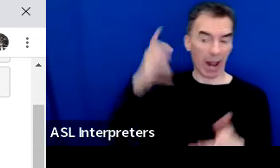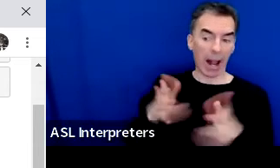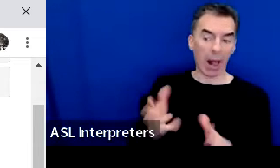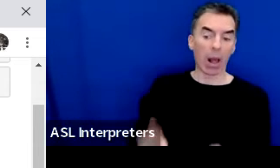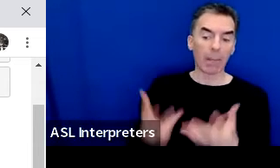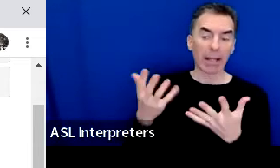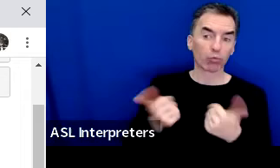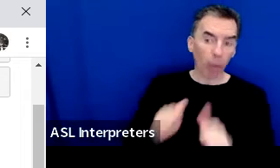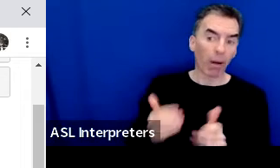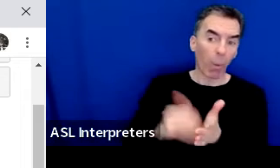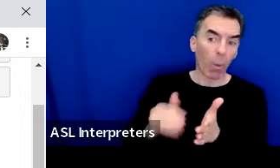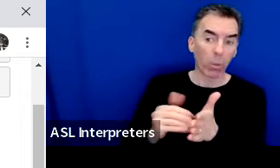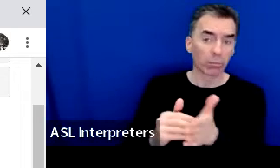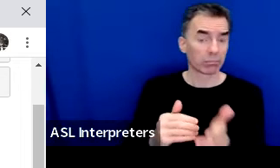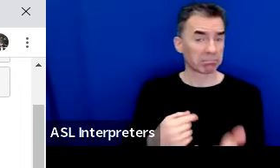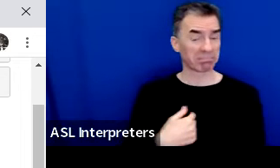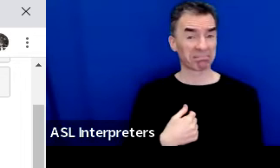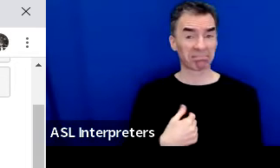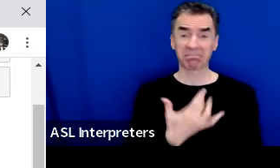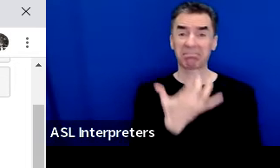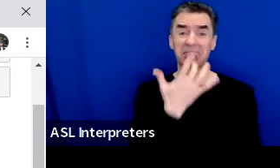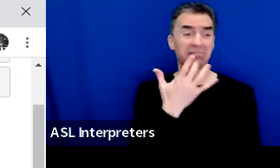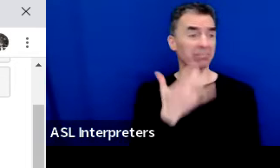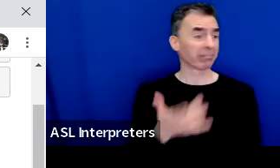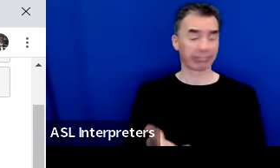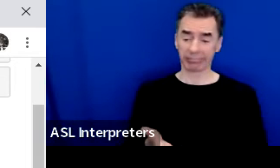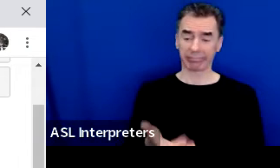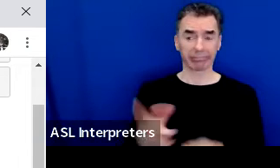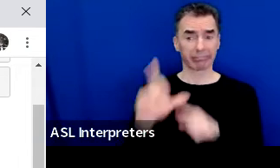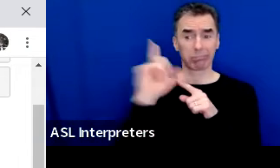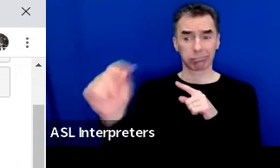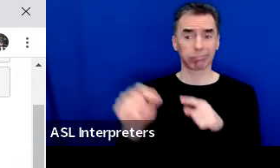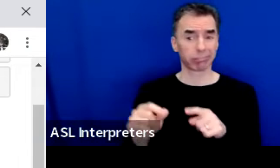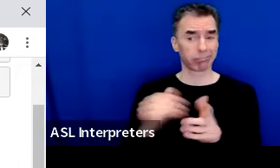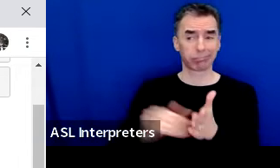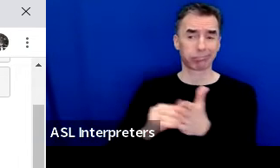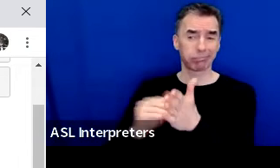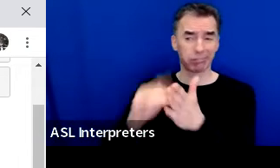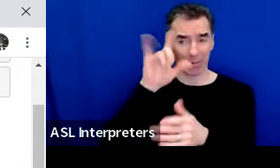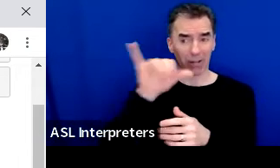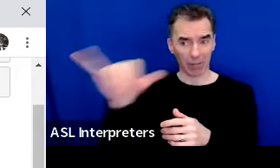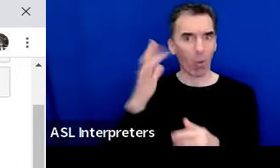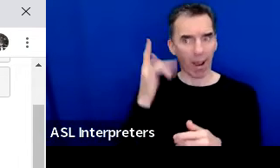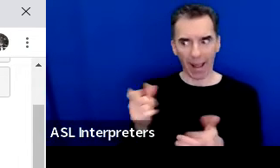that have the student have to keep doing homework for three hours. I'm going to let them keep doing homework because they're going to keep learning. But that, you know,